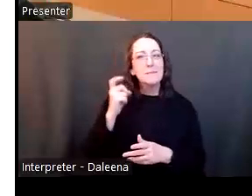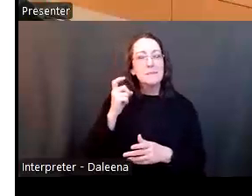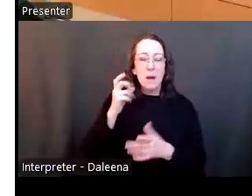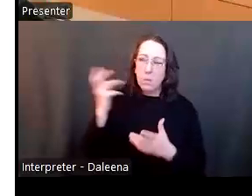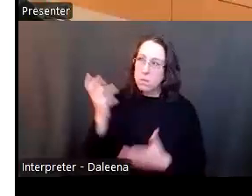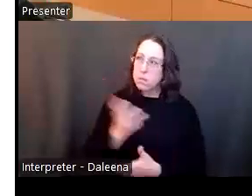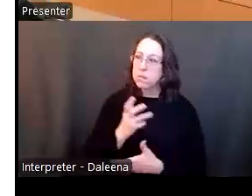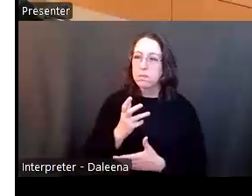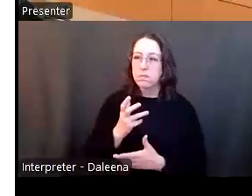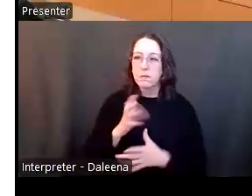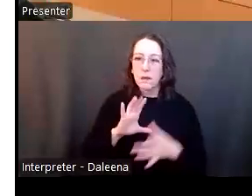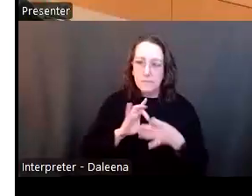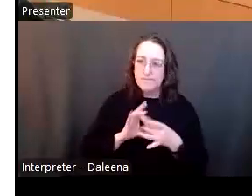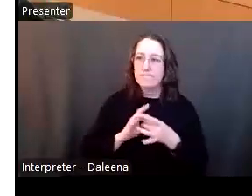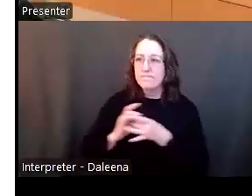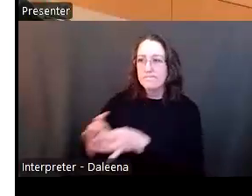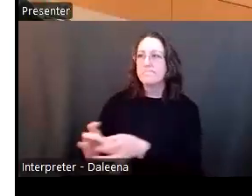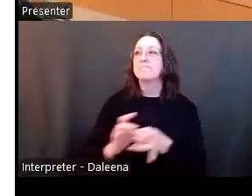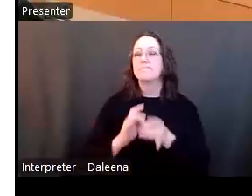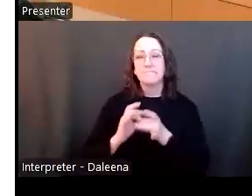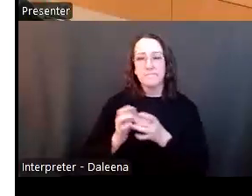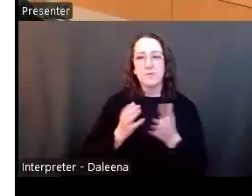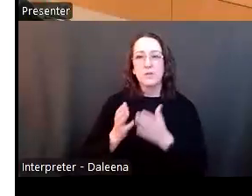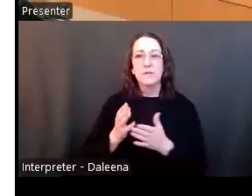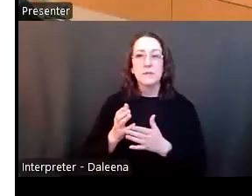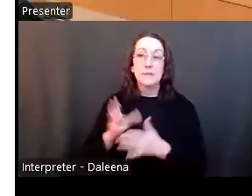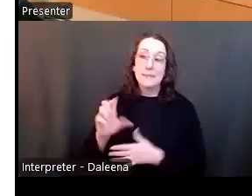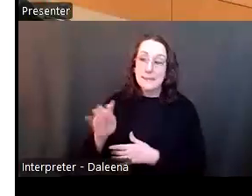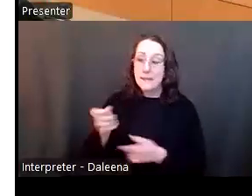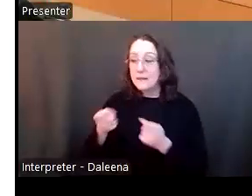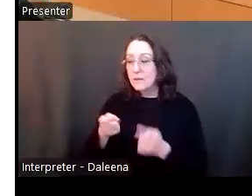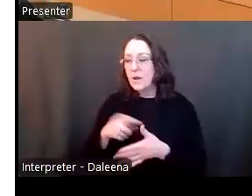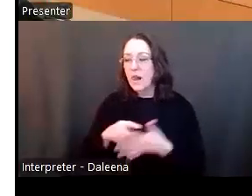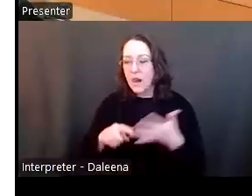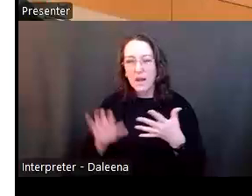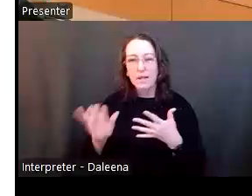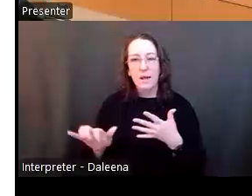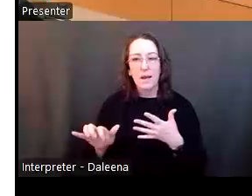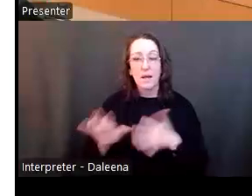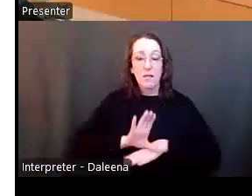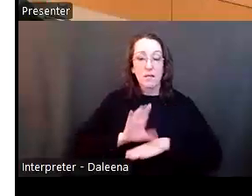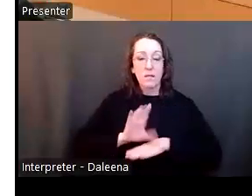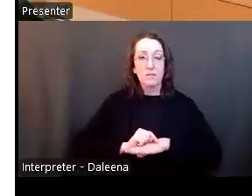services that folks a therapist a case manager Etc so a consultation sort of uh service would